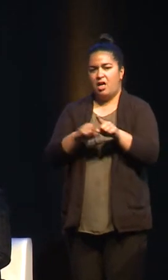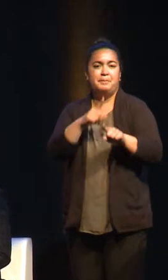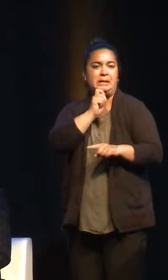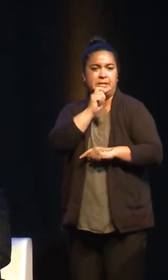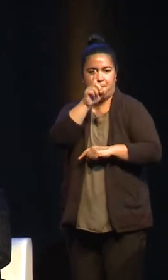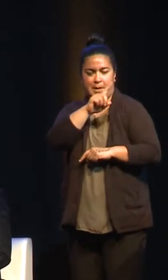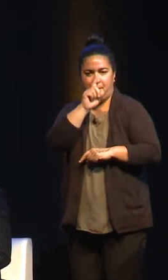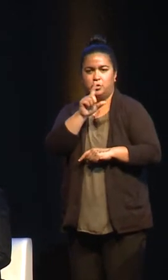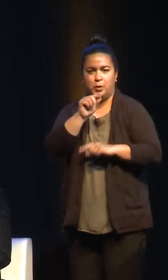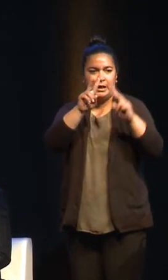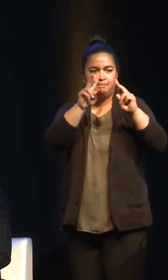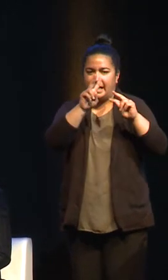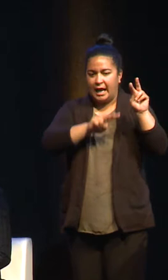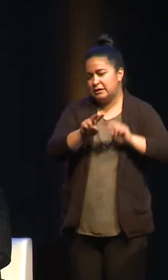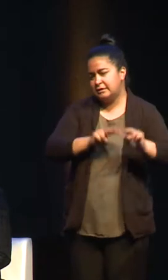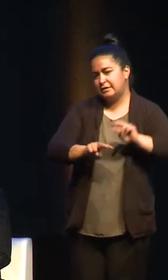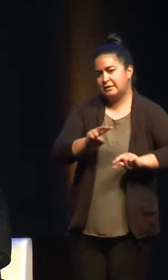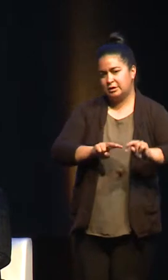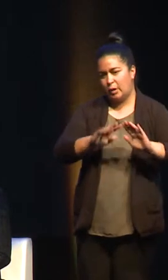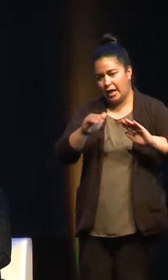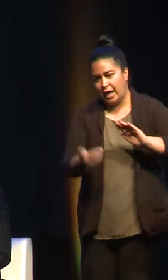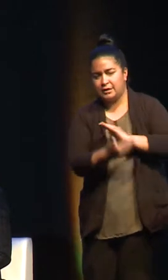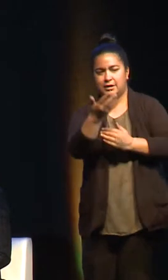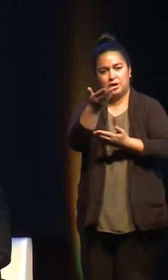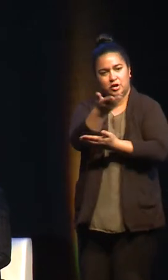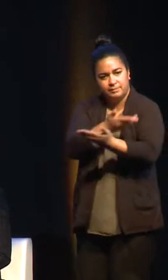a bit of analysis saying that underneath the narrative of conflict that's been around the